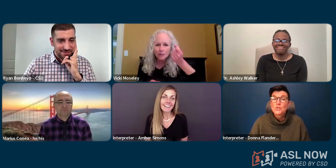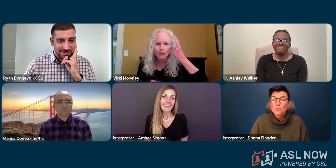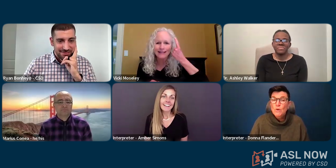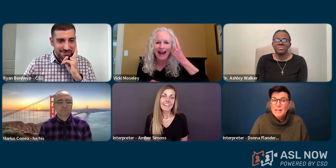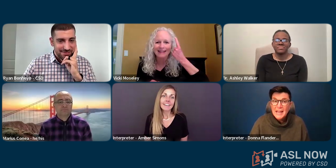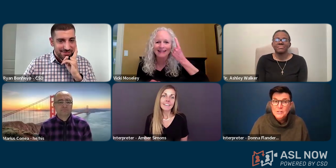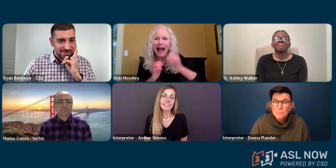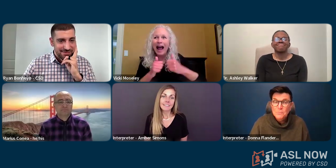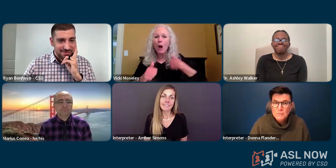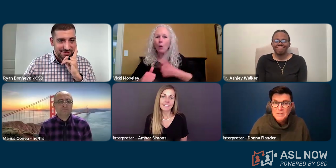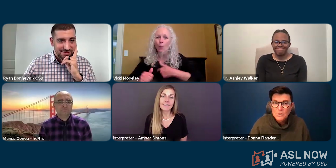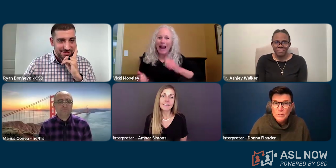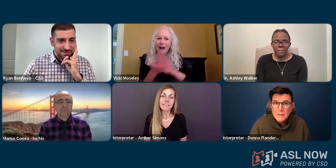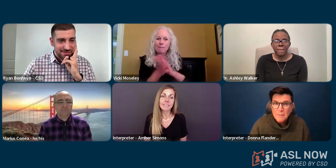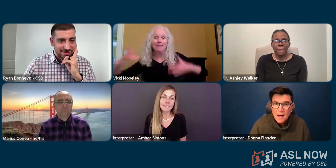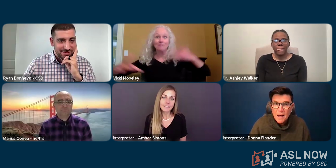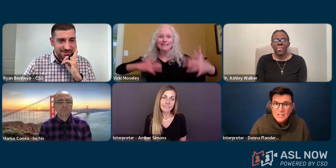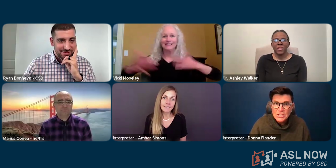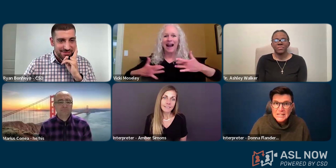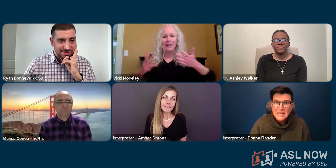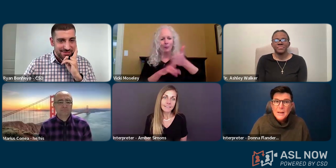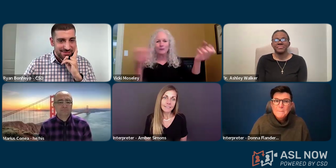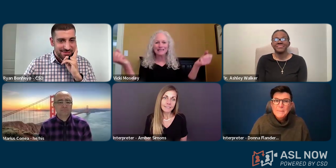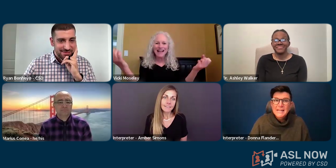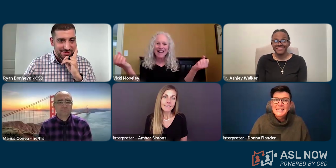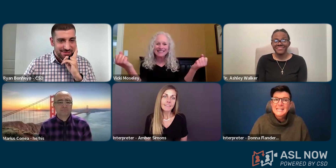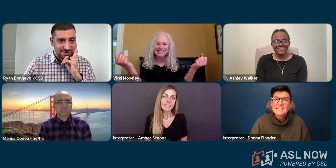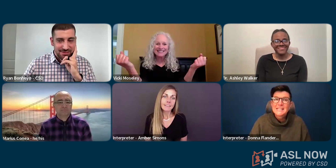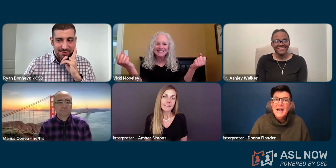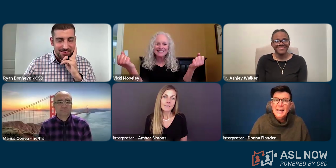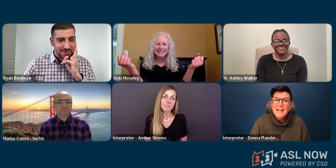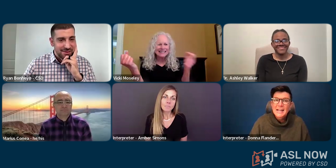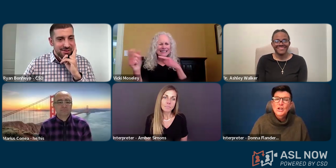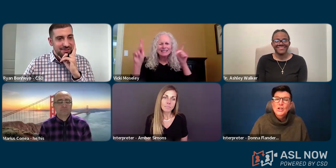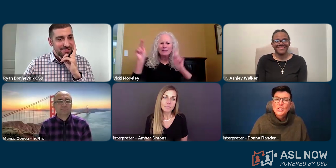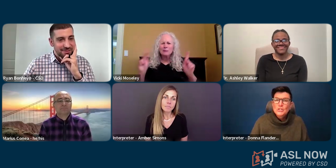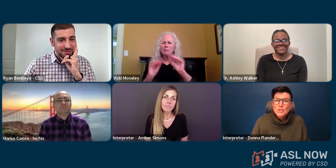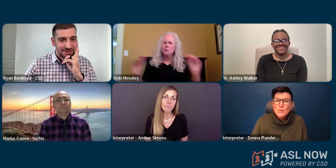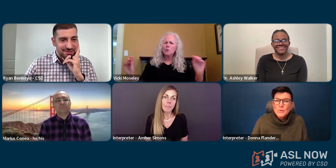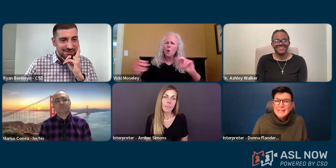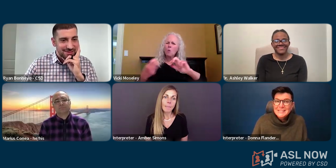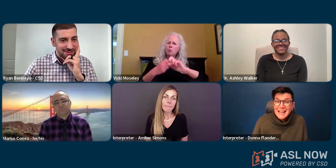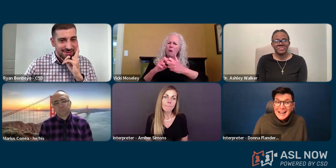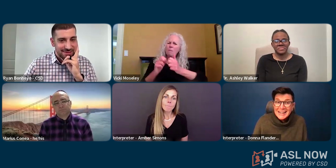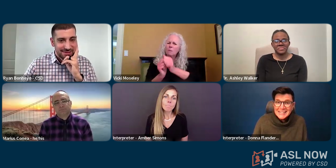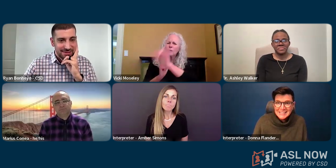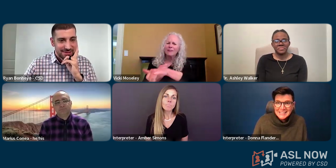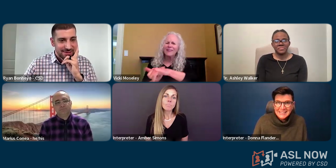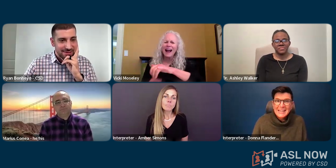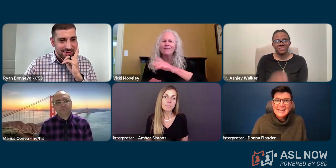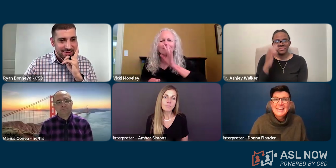He had to he had to submit a written apology because he had signed to excitedly.